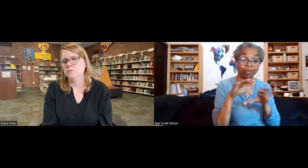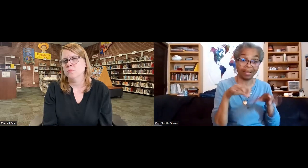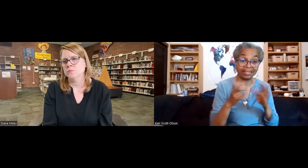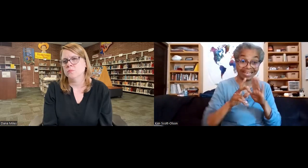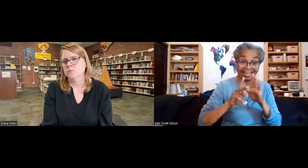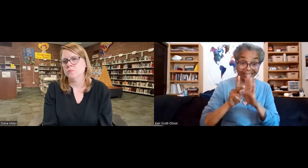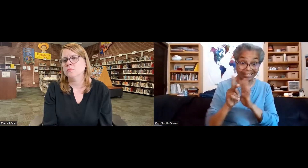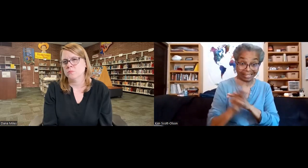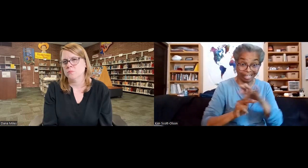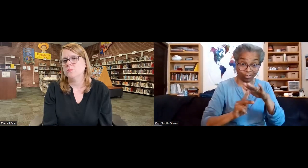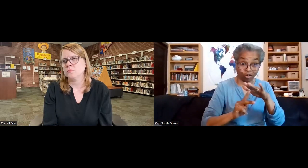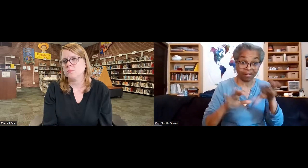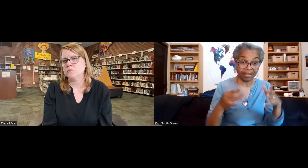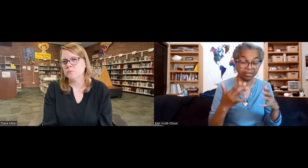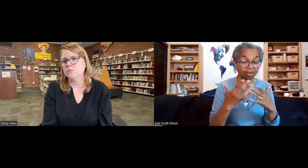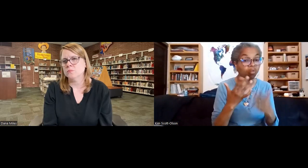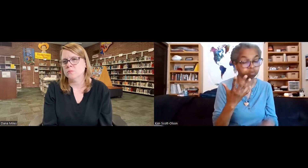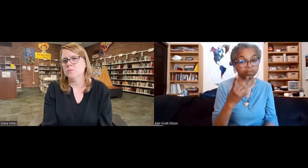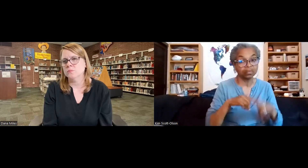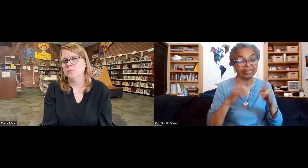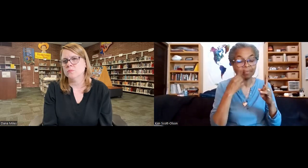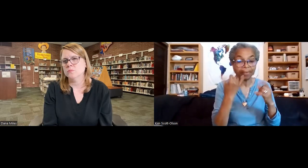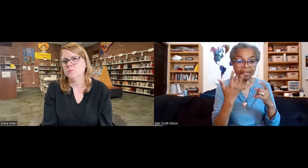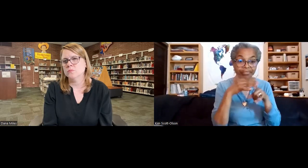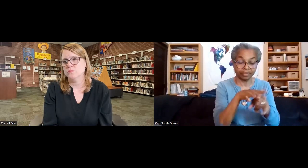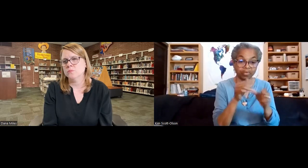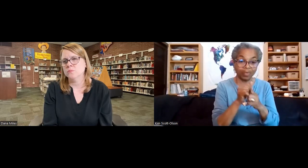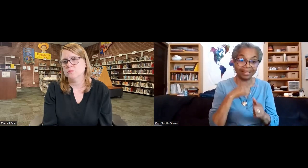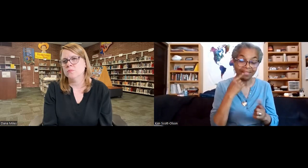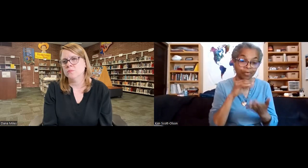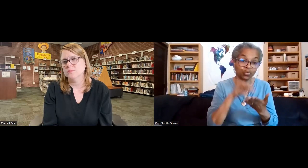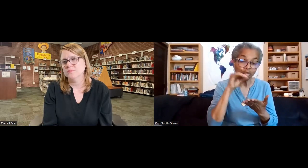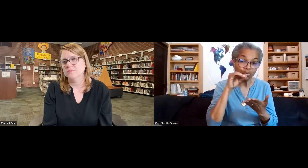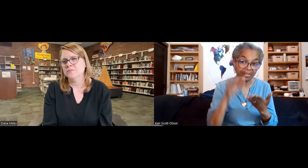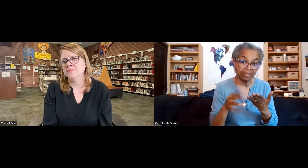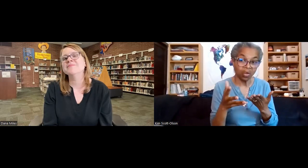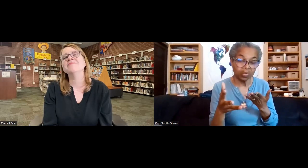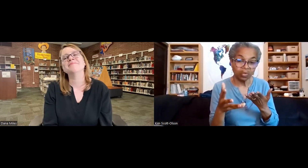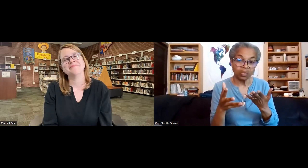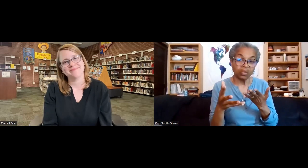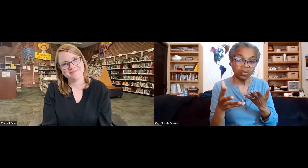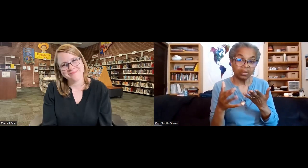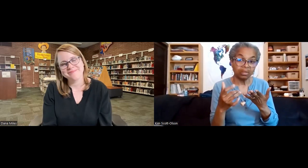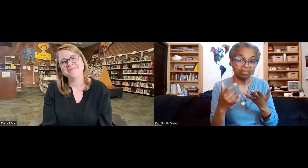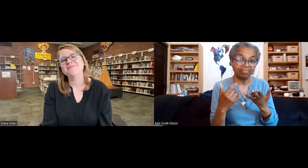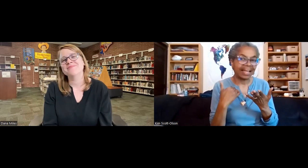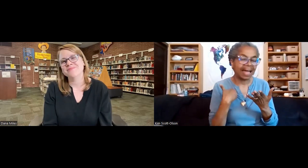For other children in kindergarten, they were mainstreamed with hearing students.